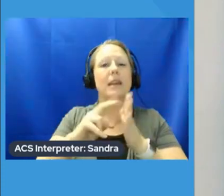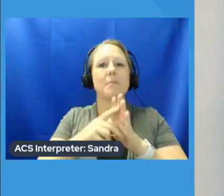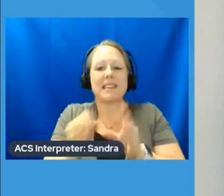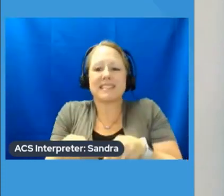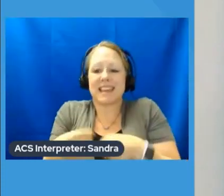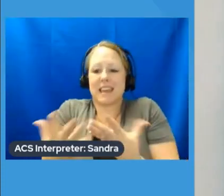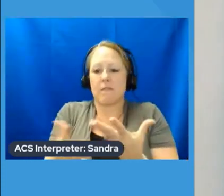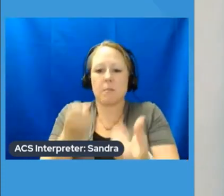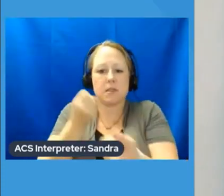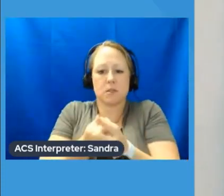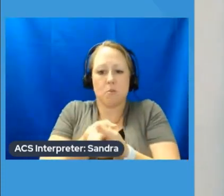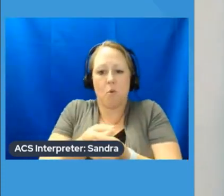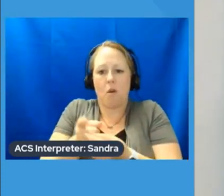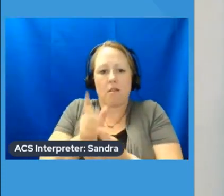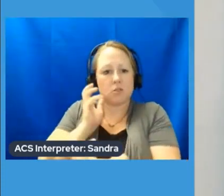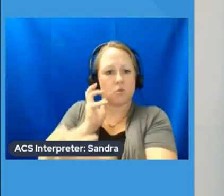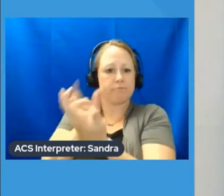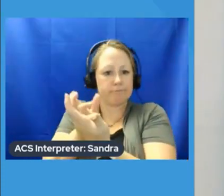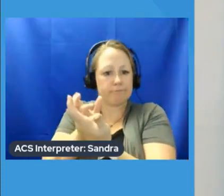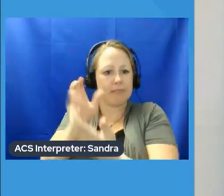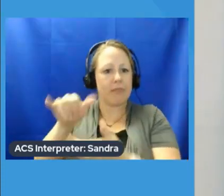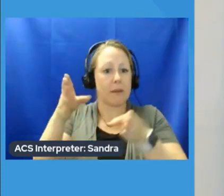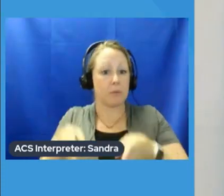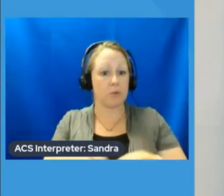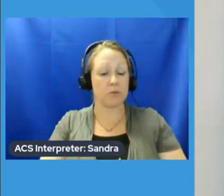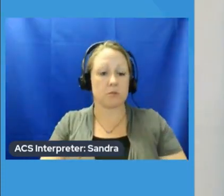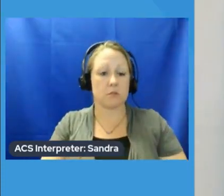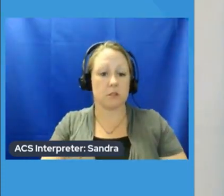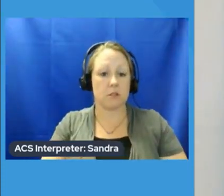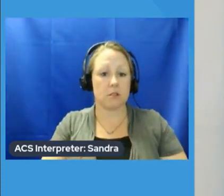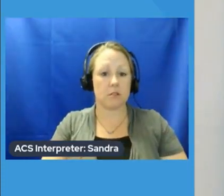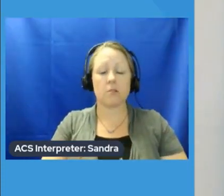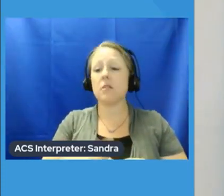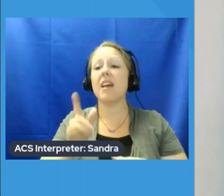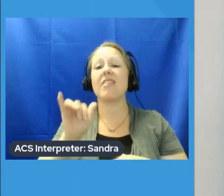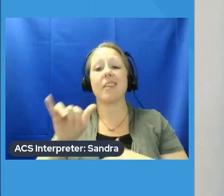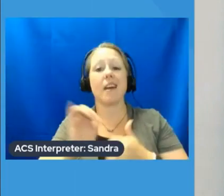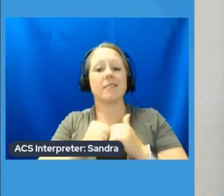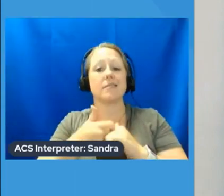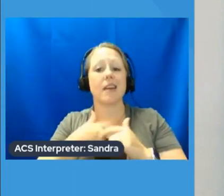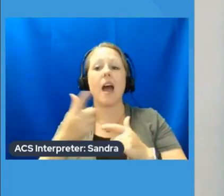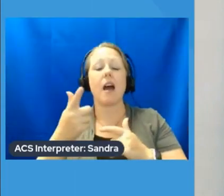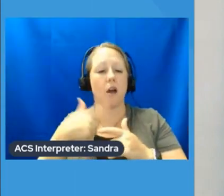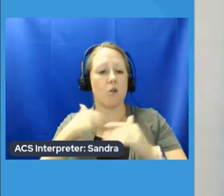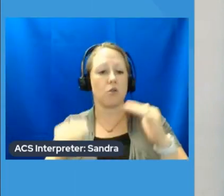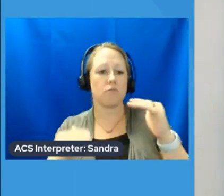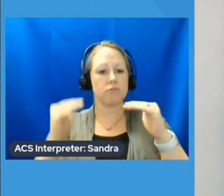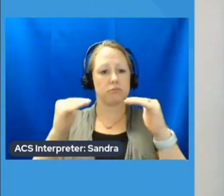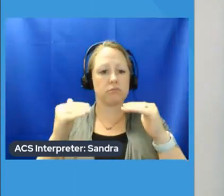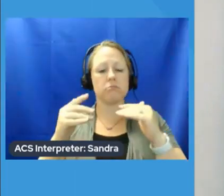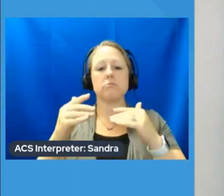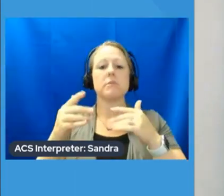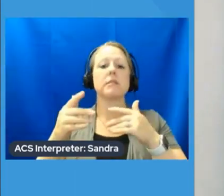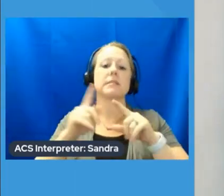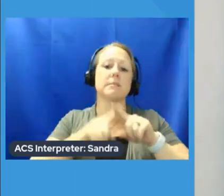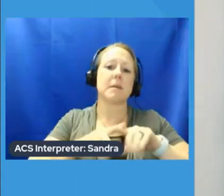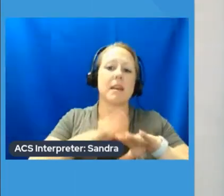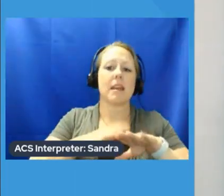It's a way to address disparities that exist due to racism, ableism, poverty, and other barriers